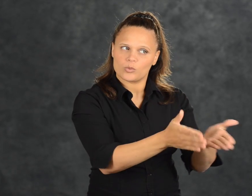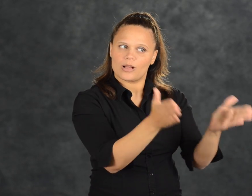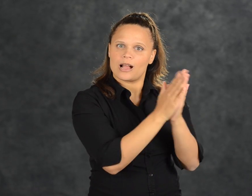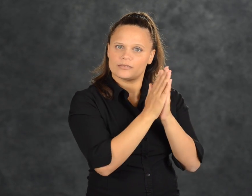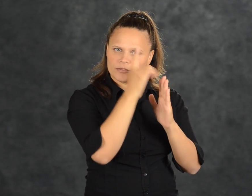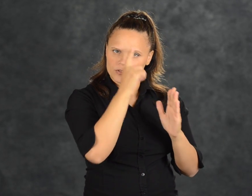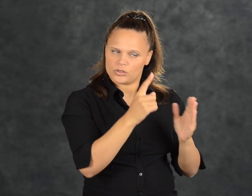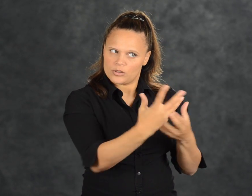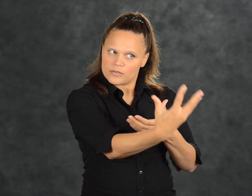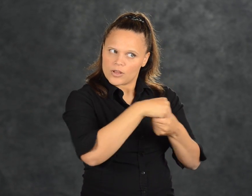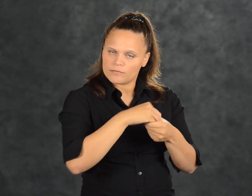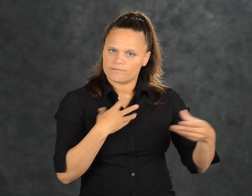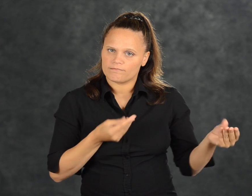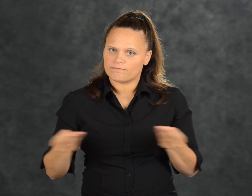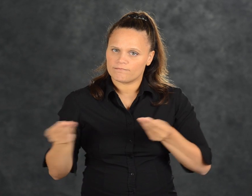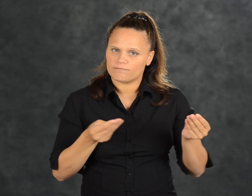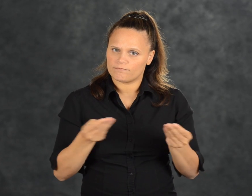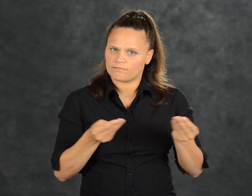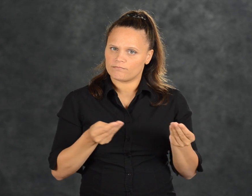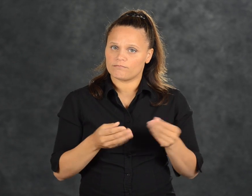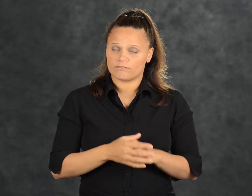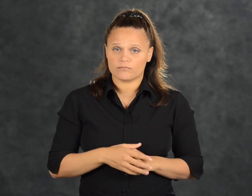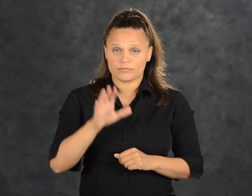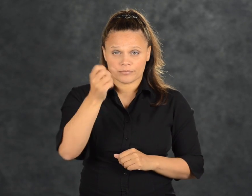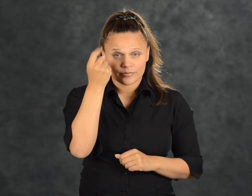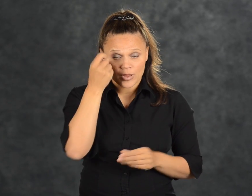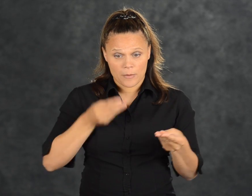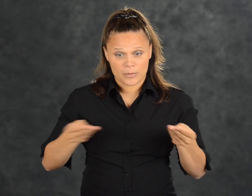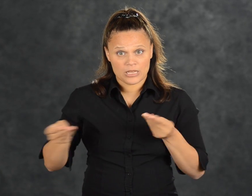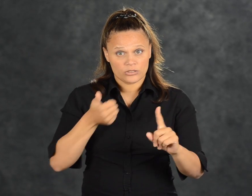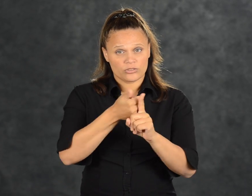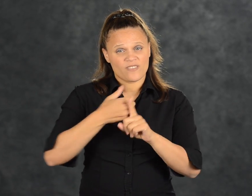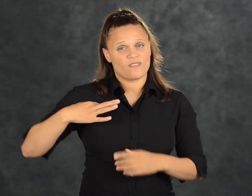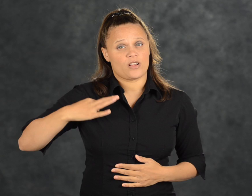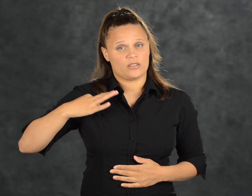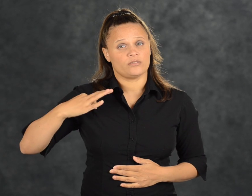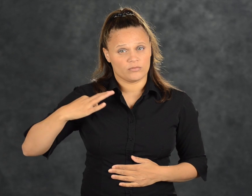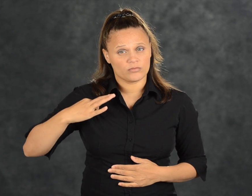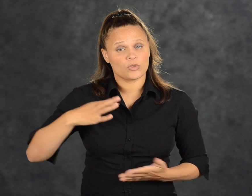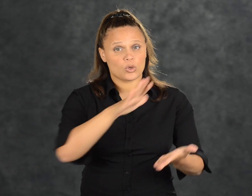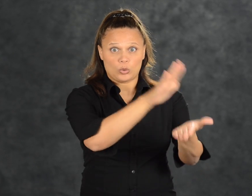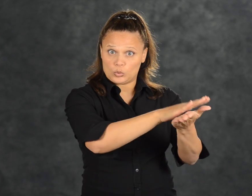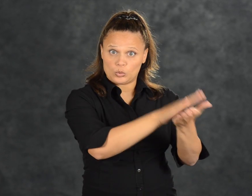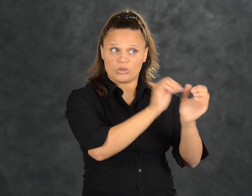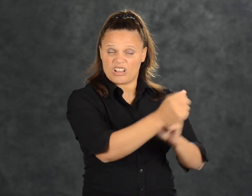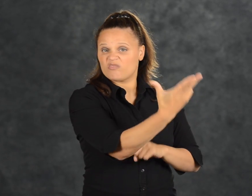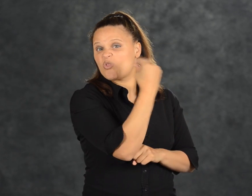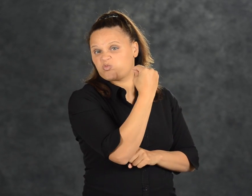This is voluntary process, and the school has a right to say no.